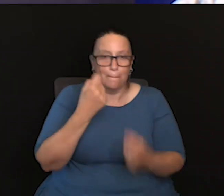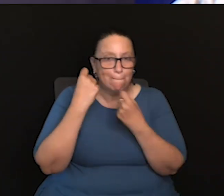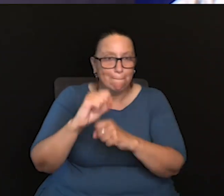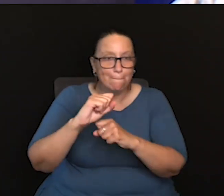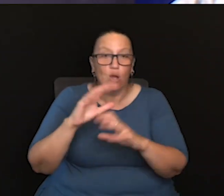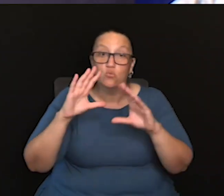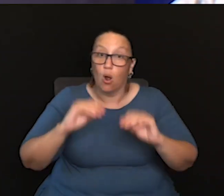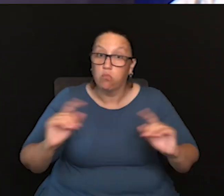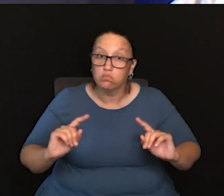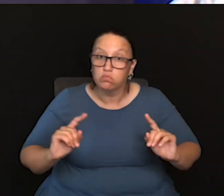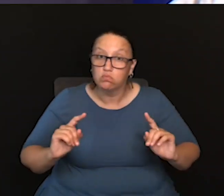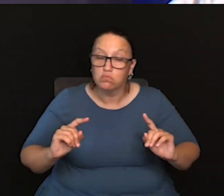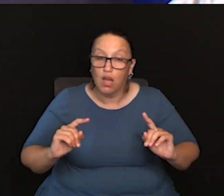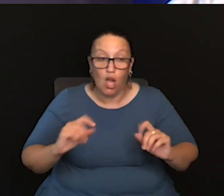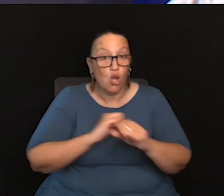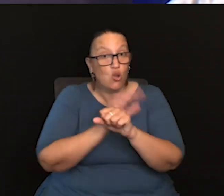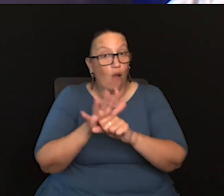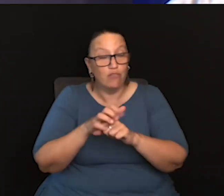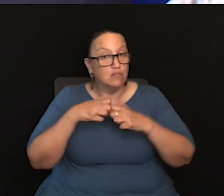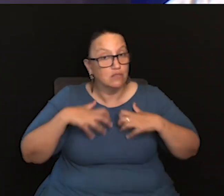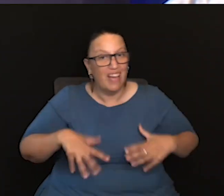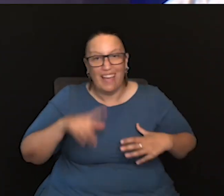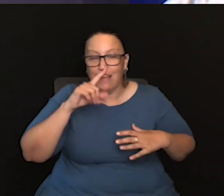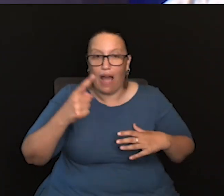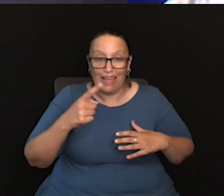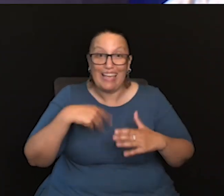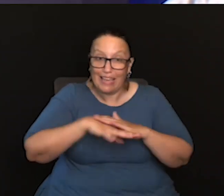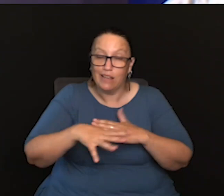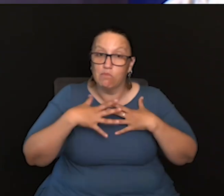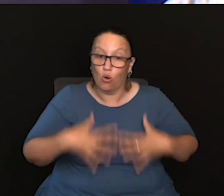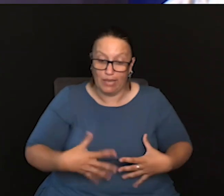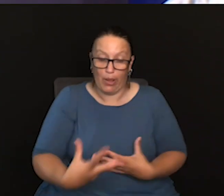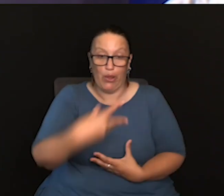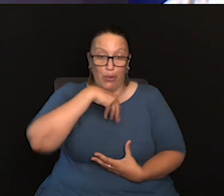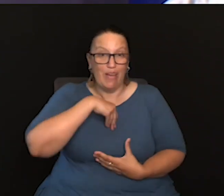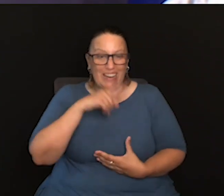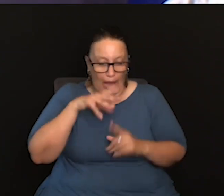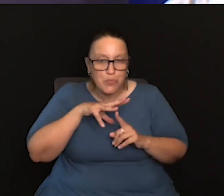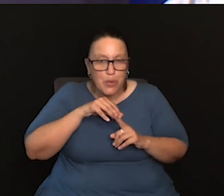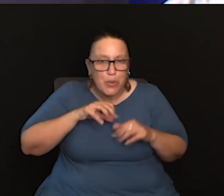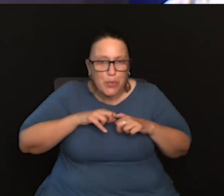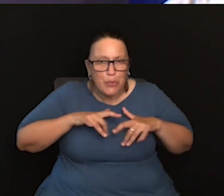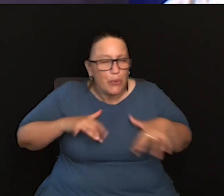and they both work by blocking the ability of the SARS-CoV-2 virus to replicate in the human body.